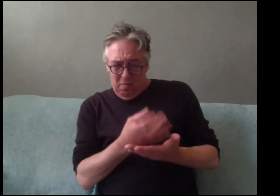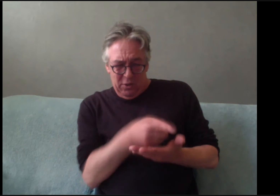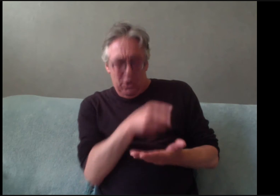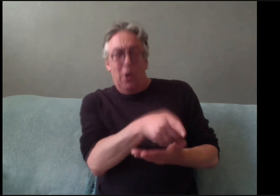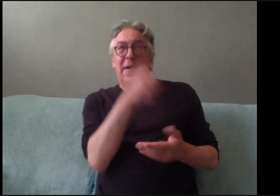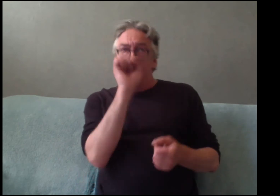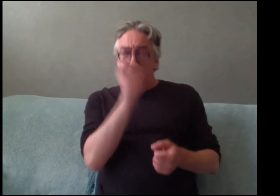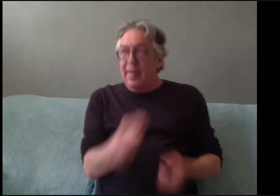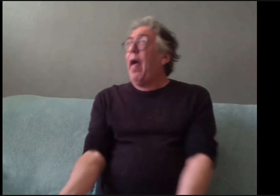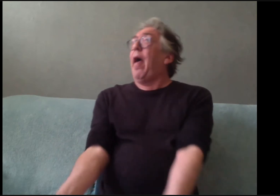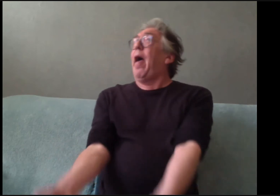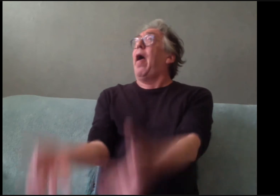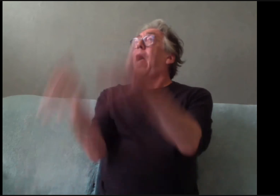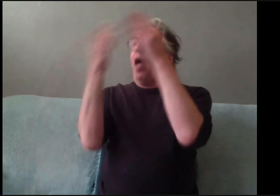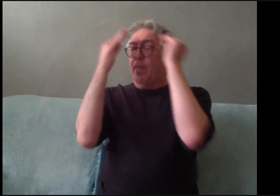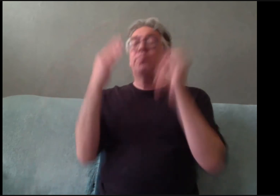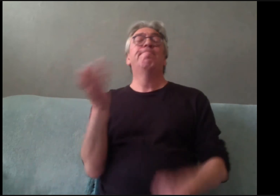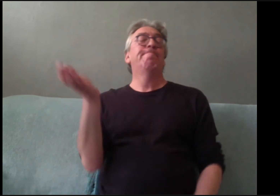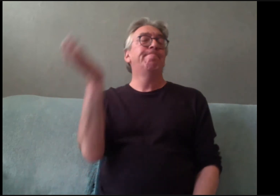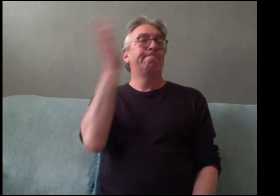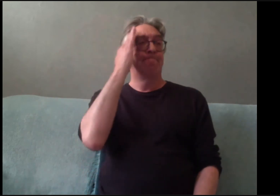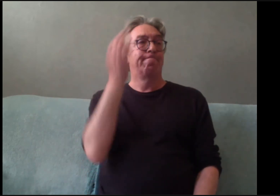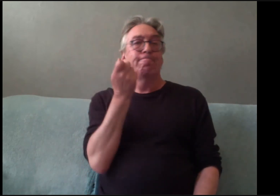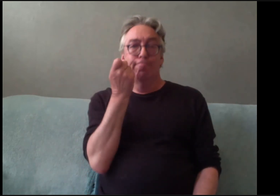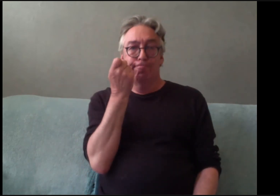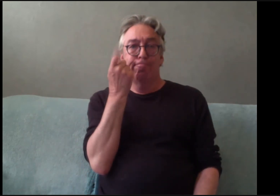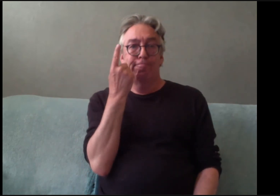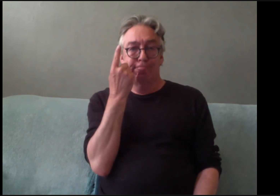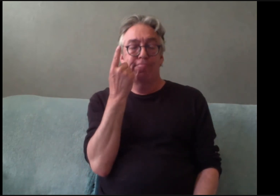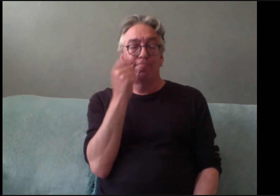As mentioned by colleagues, we've seen also in the Autism communities